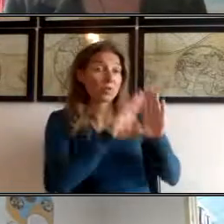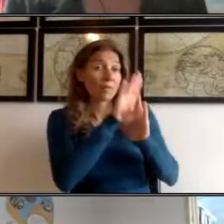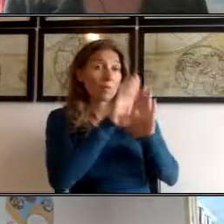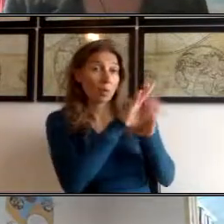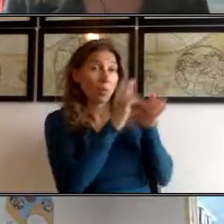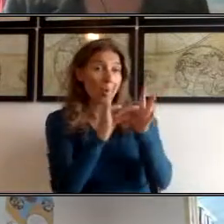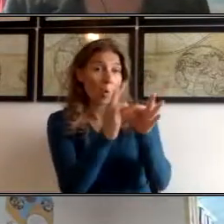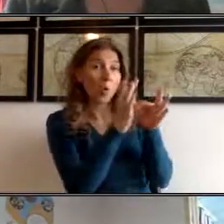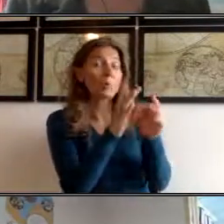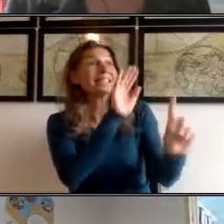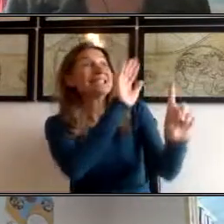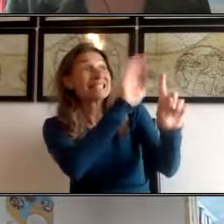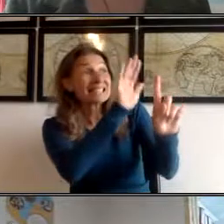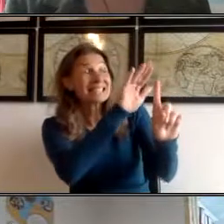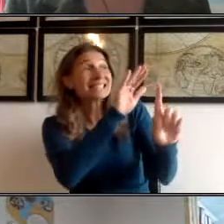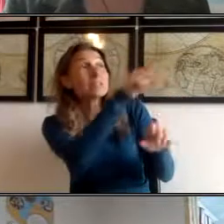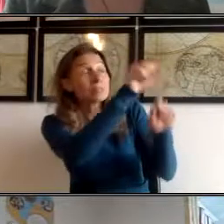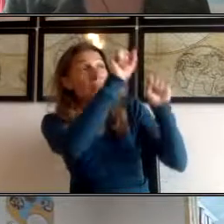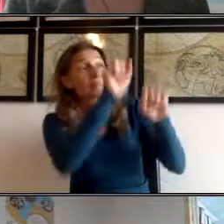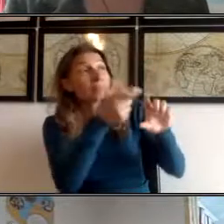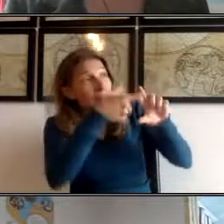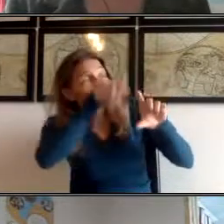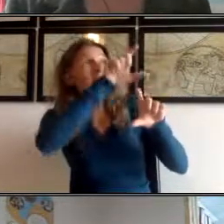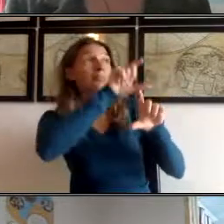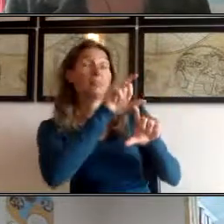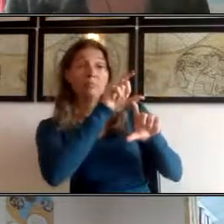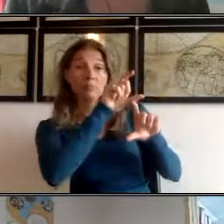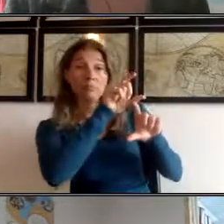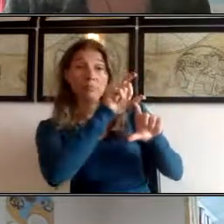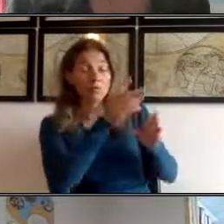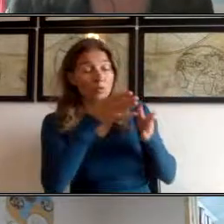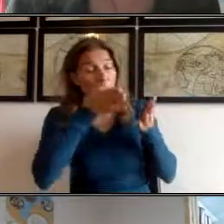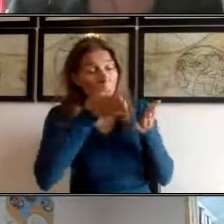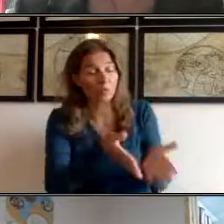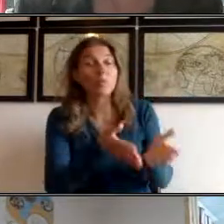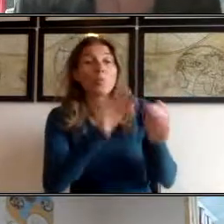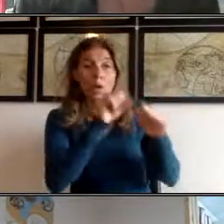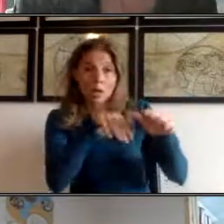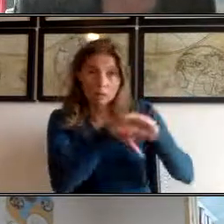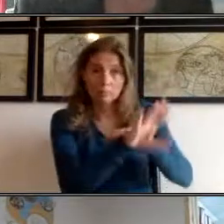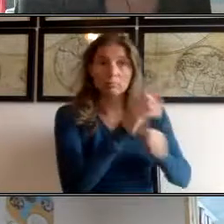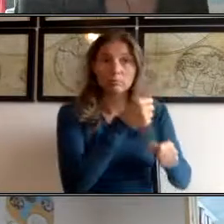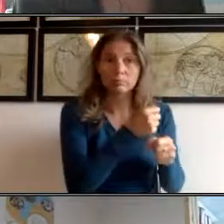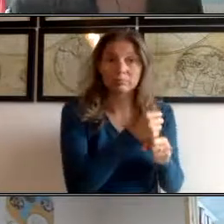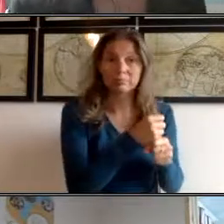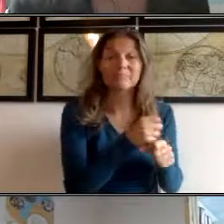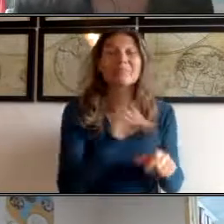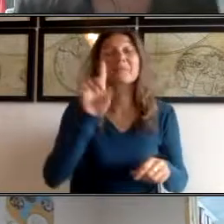to provide additional funding and reasonable accommodation. One of the problems the volunteers encounter is